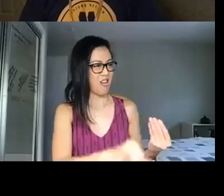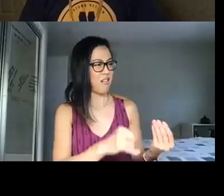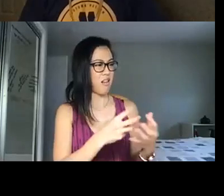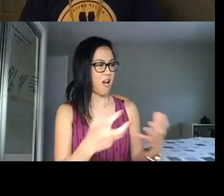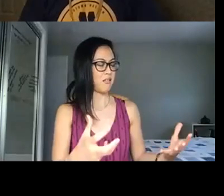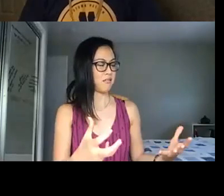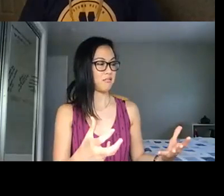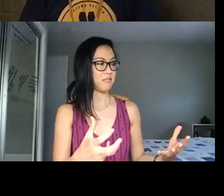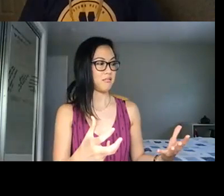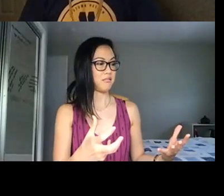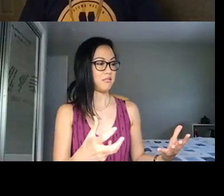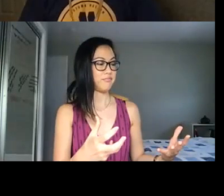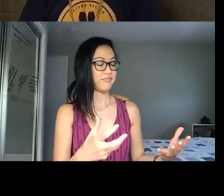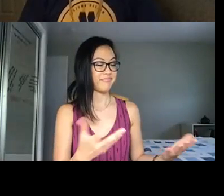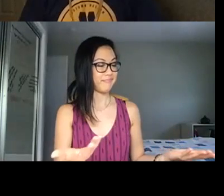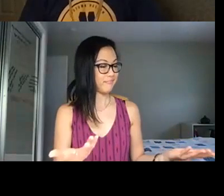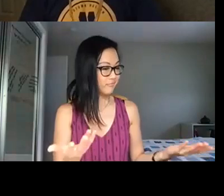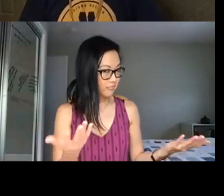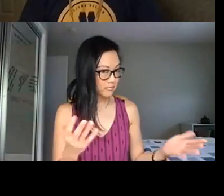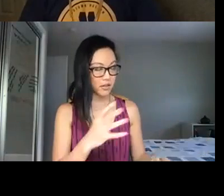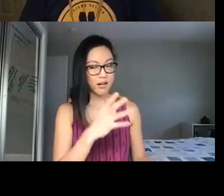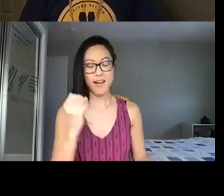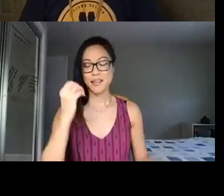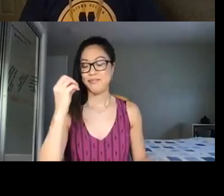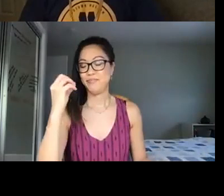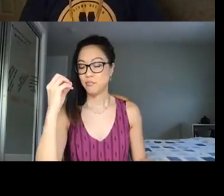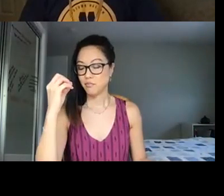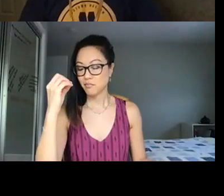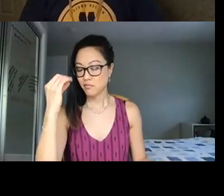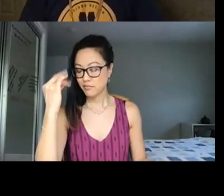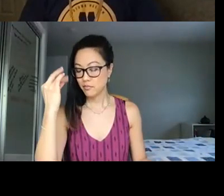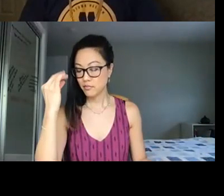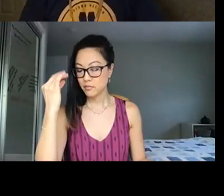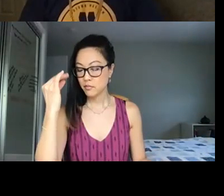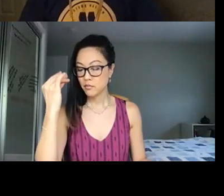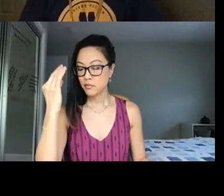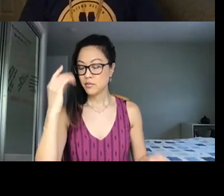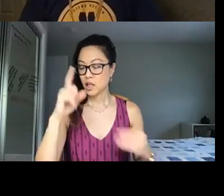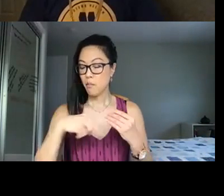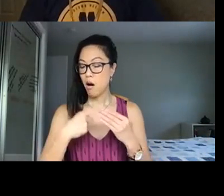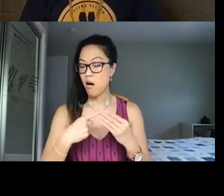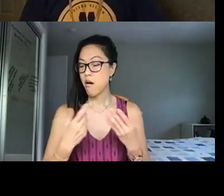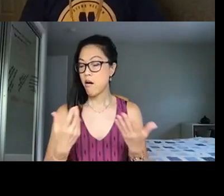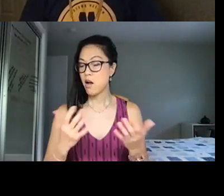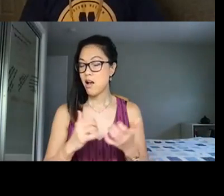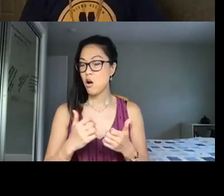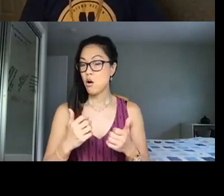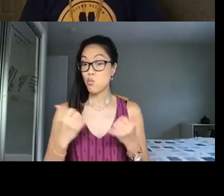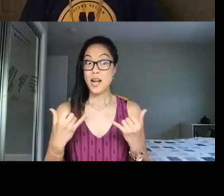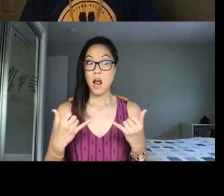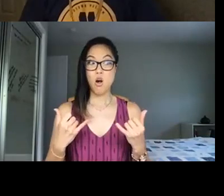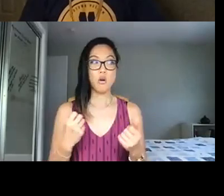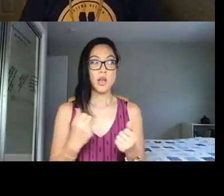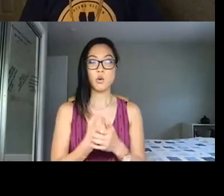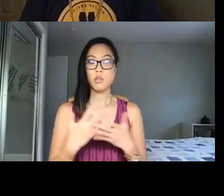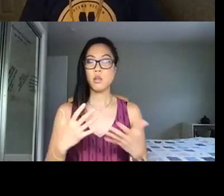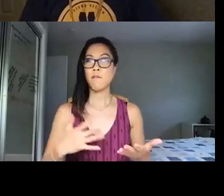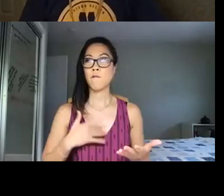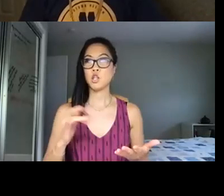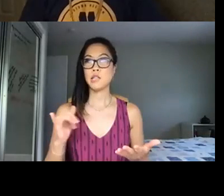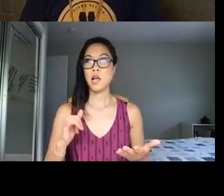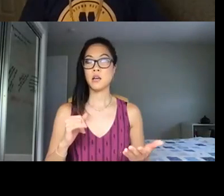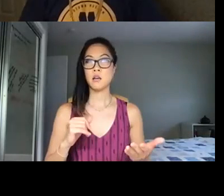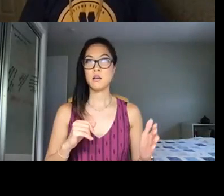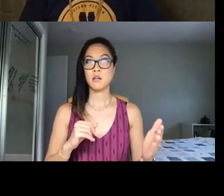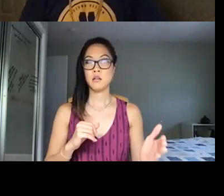And thinking also about how everything feels reactionary right now but also thinking